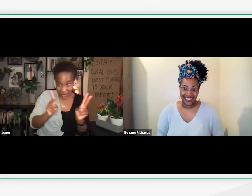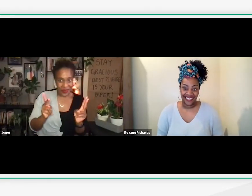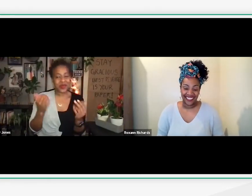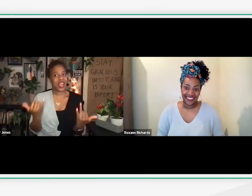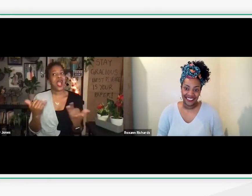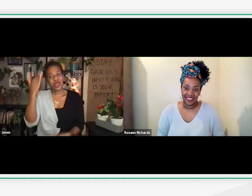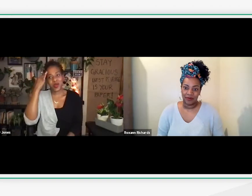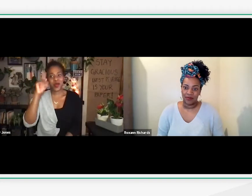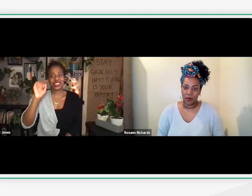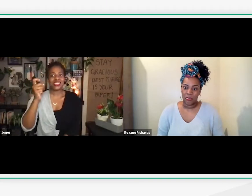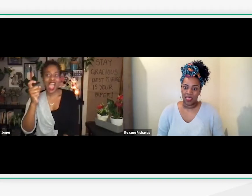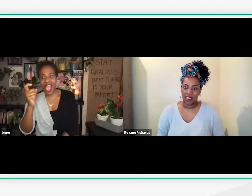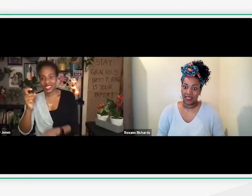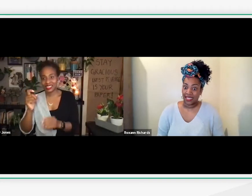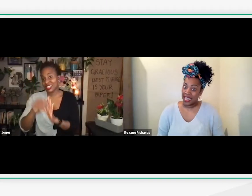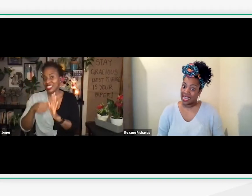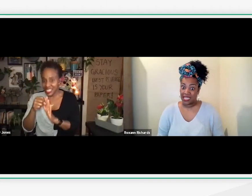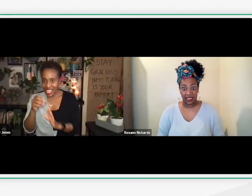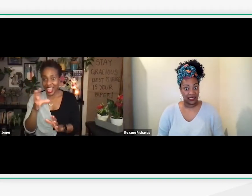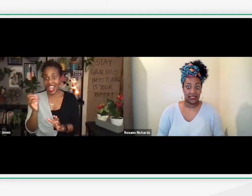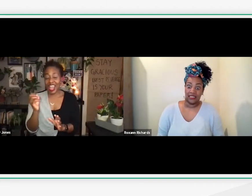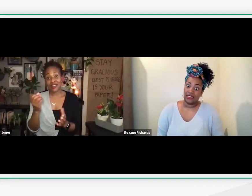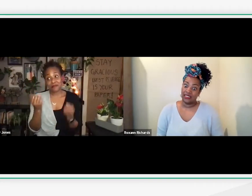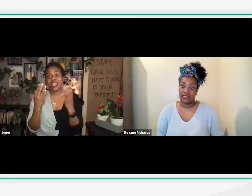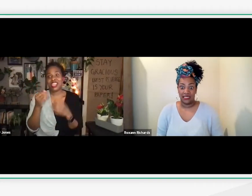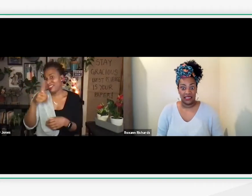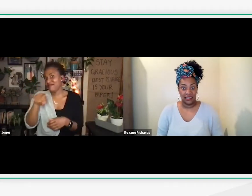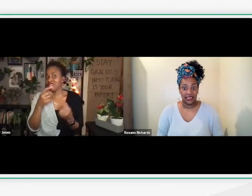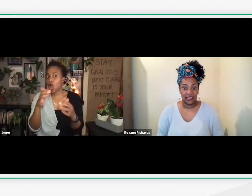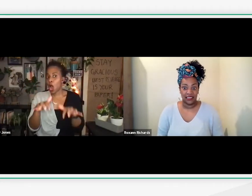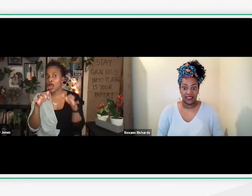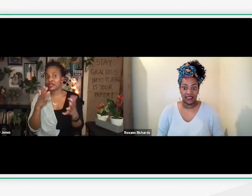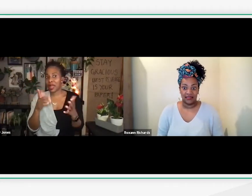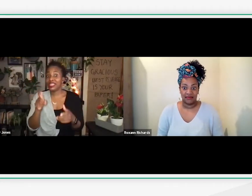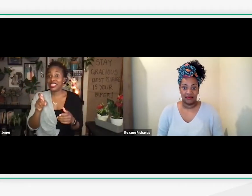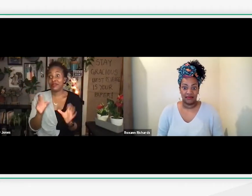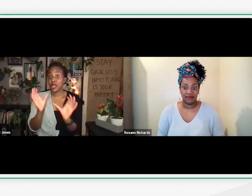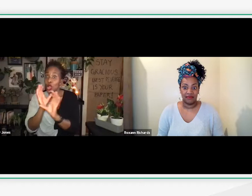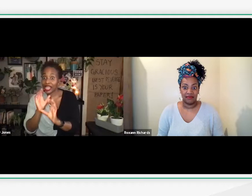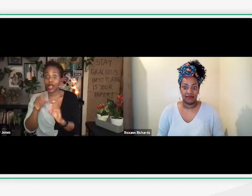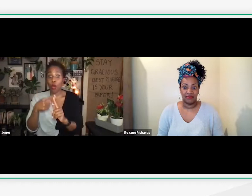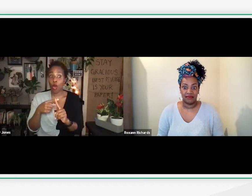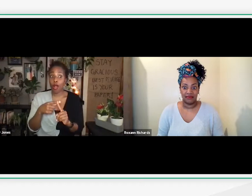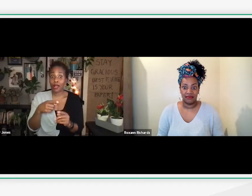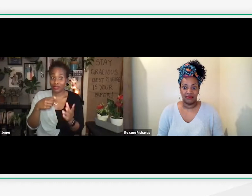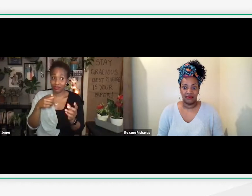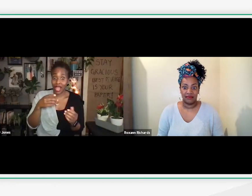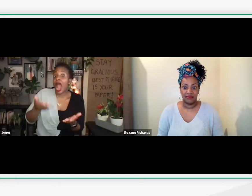Speaking of paying people, I know it's tax season, and a lot of the audience might be looking